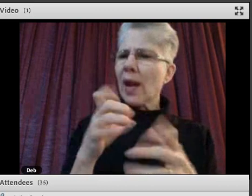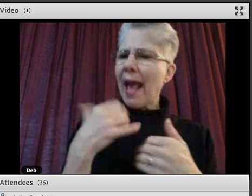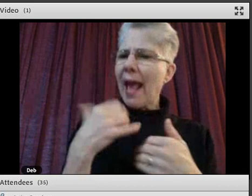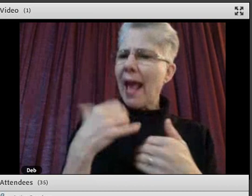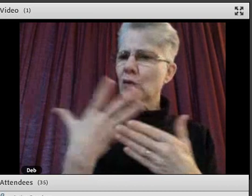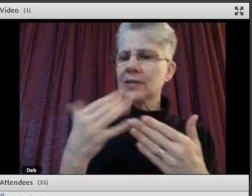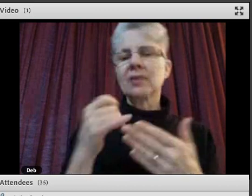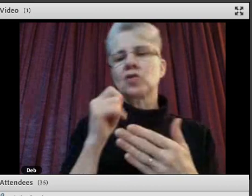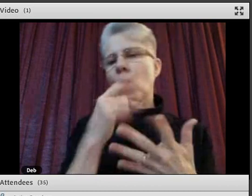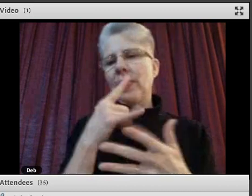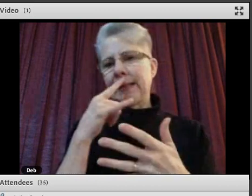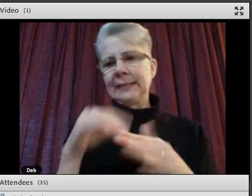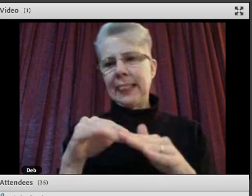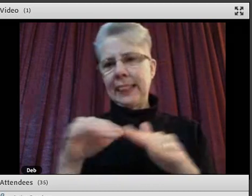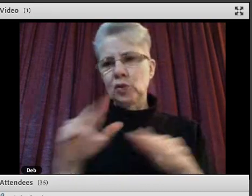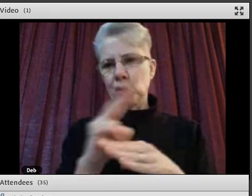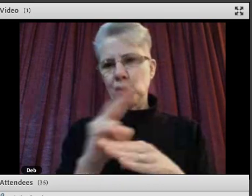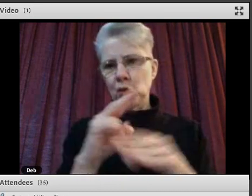and we'll talk about more of these things as we go.